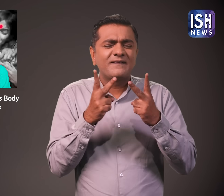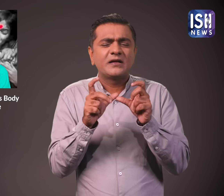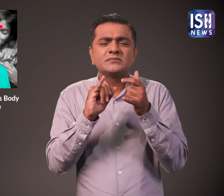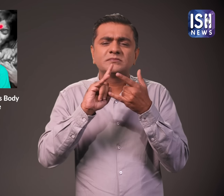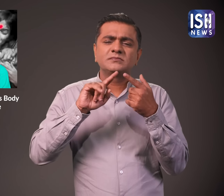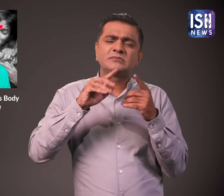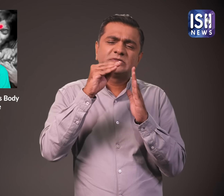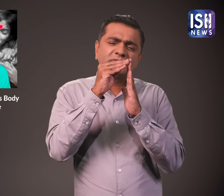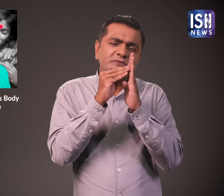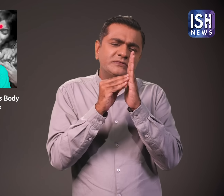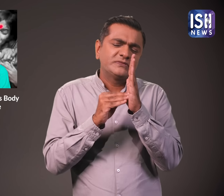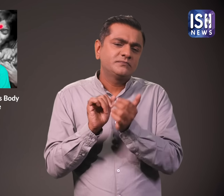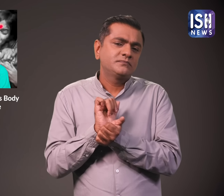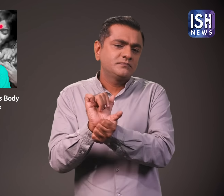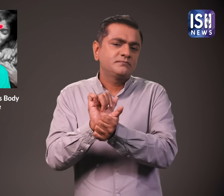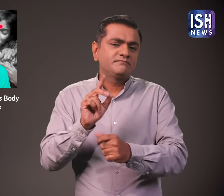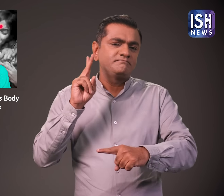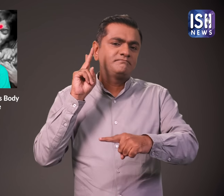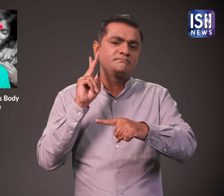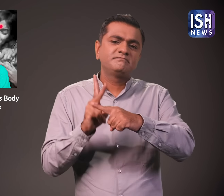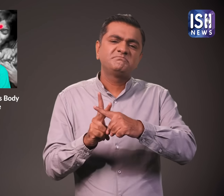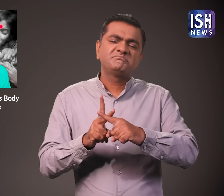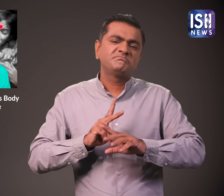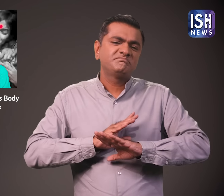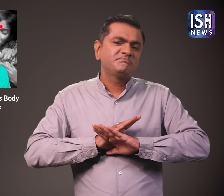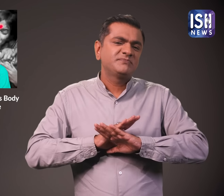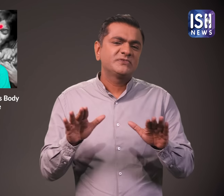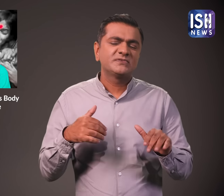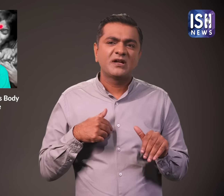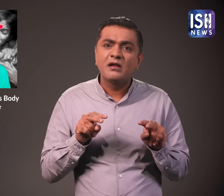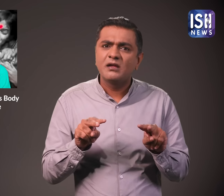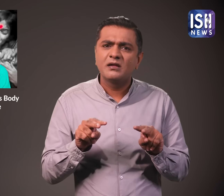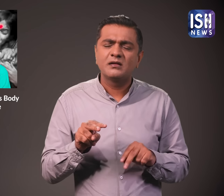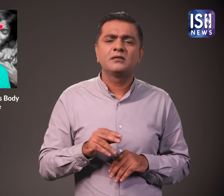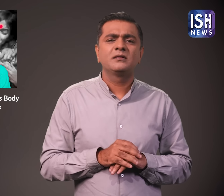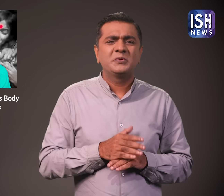And any more charges have been registered and they remain in custody.